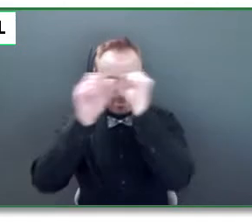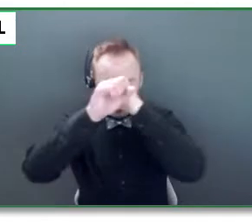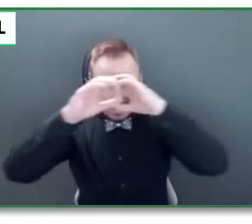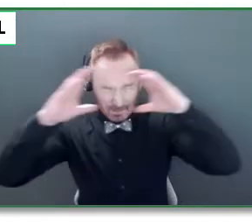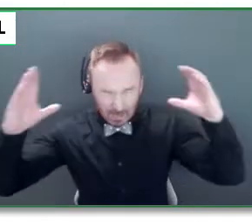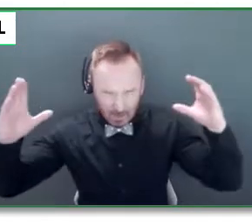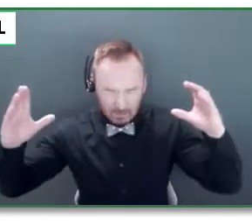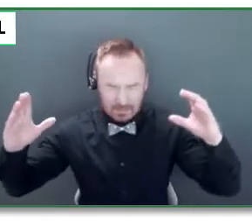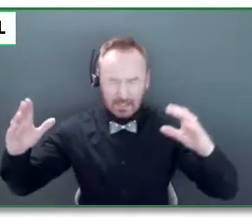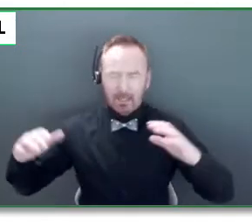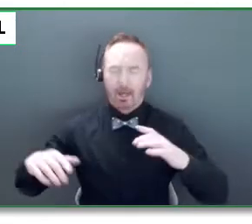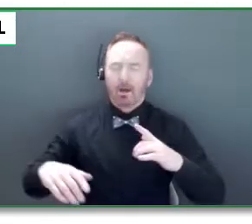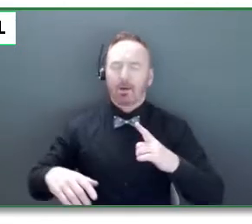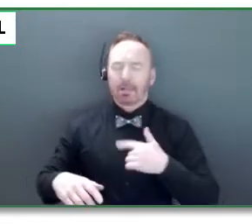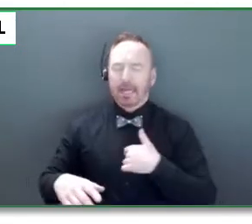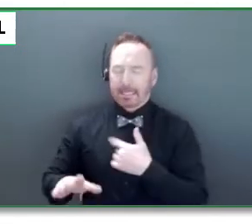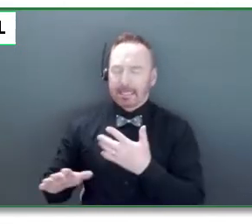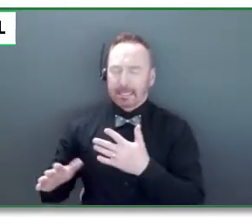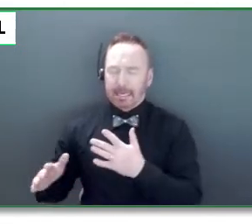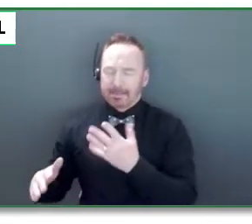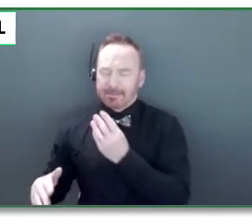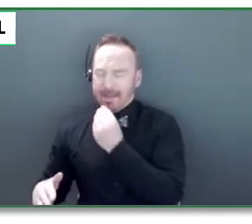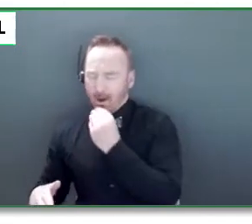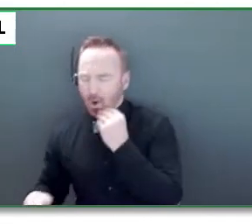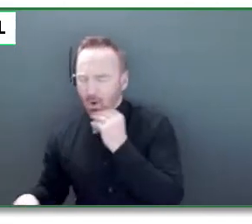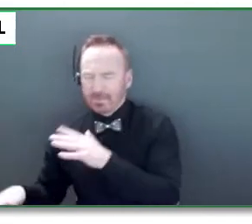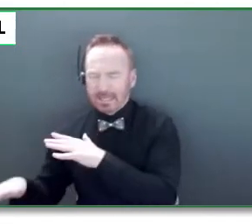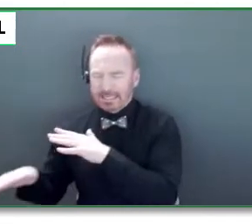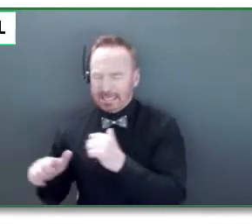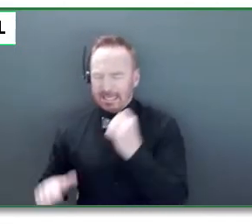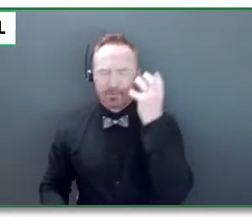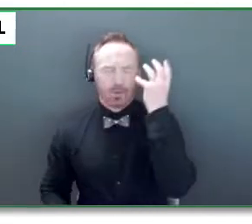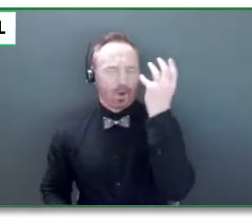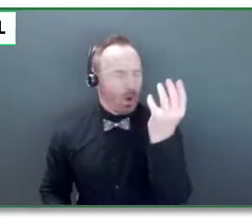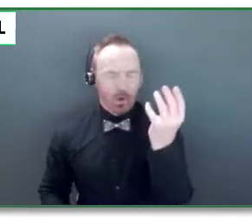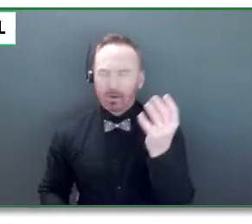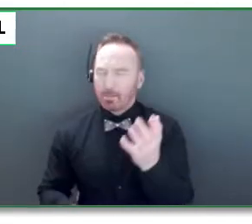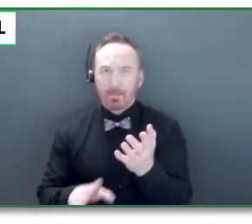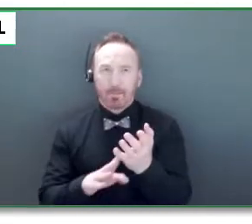before they leave, like your website, your phone call, your phone number then from